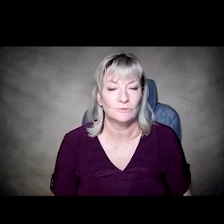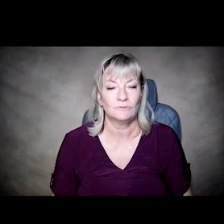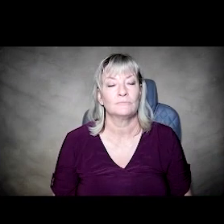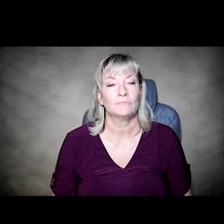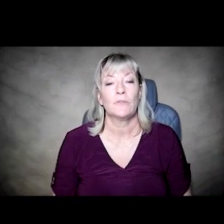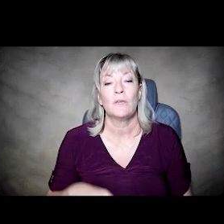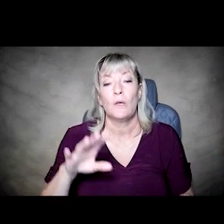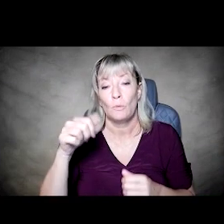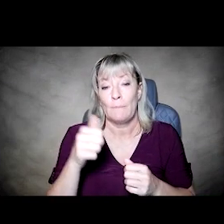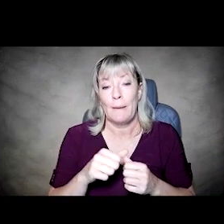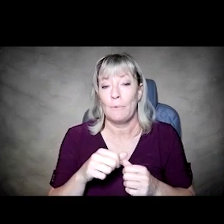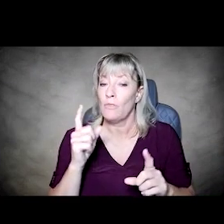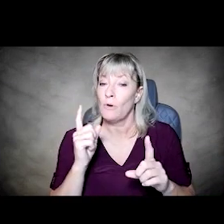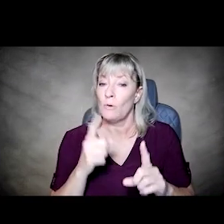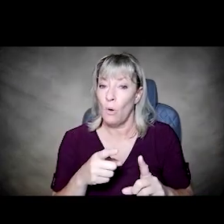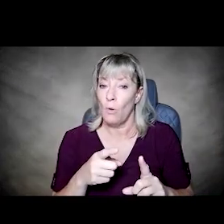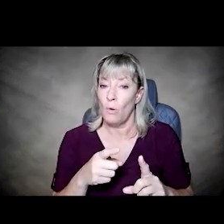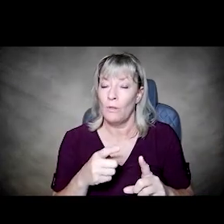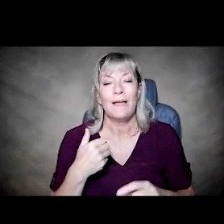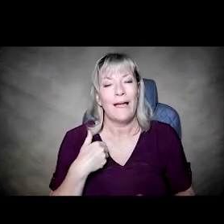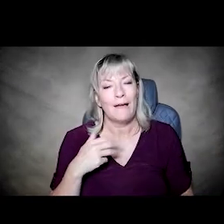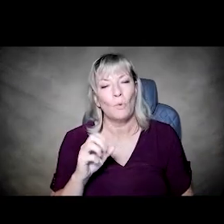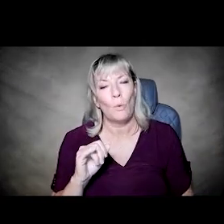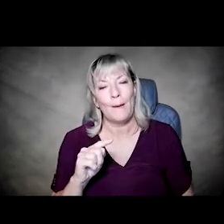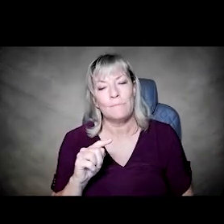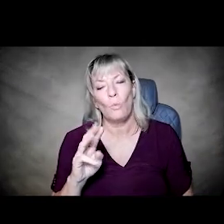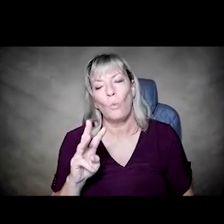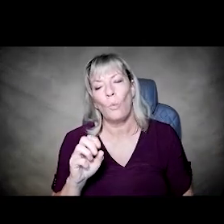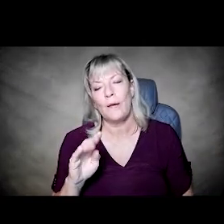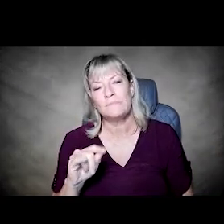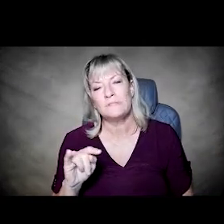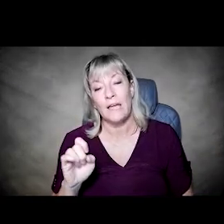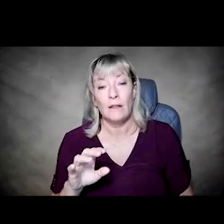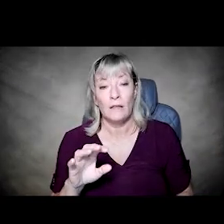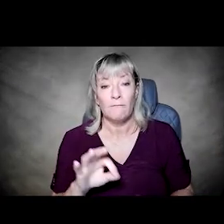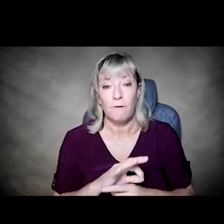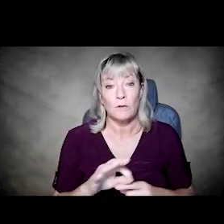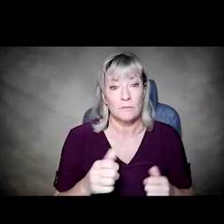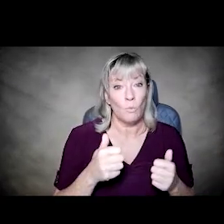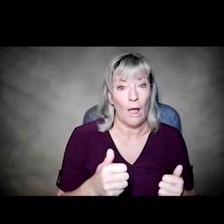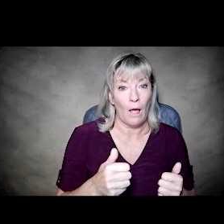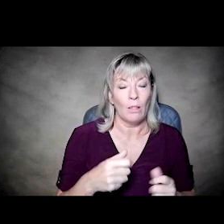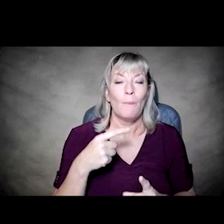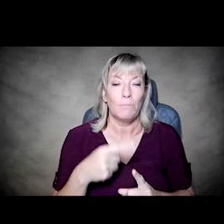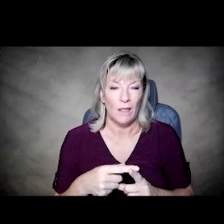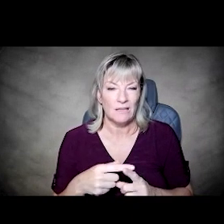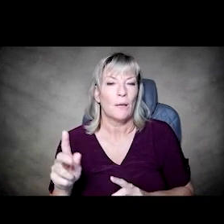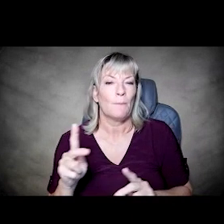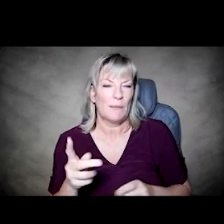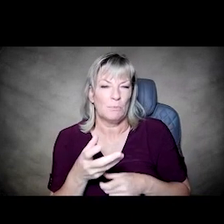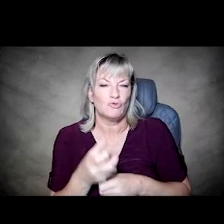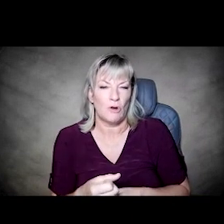Remember, the goal is to have a website that both functions well and becomes a trusted resource.